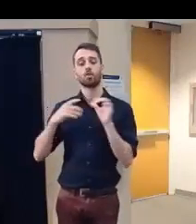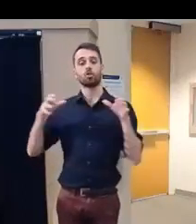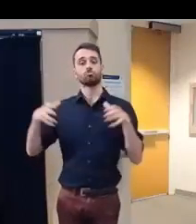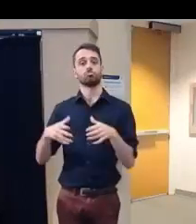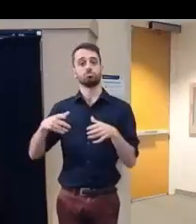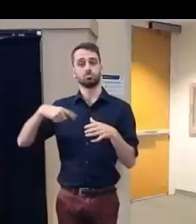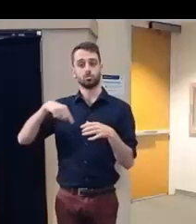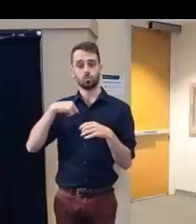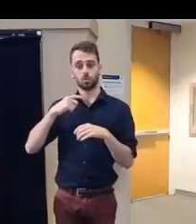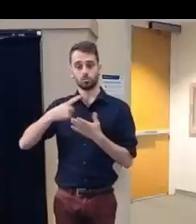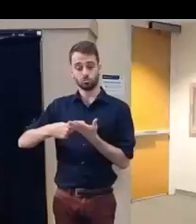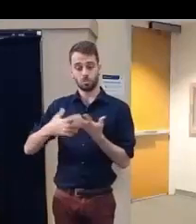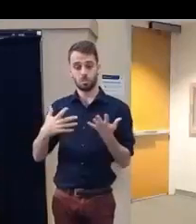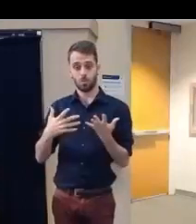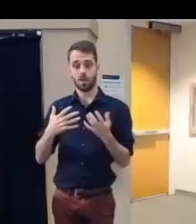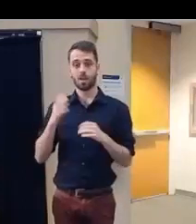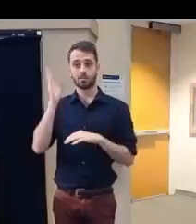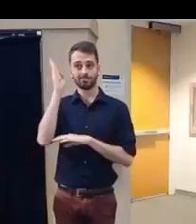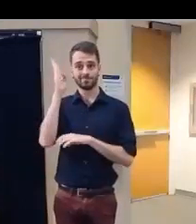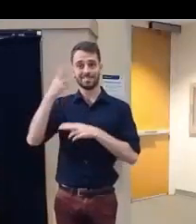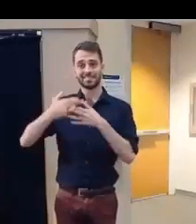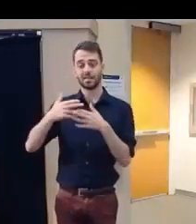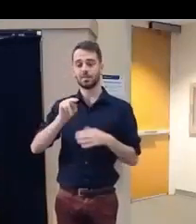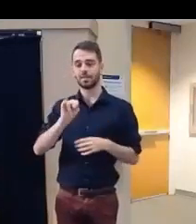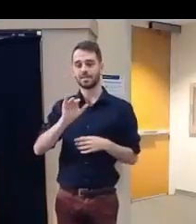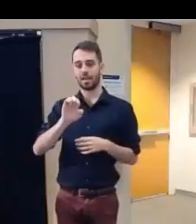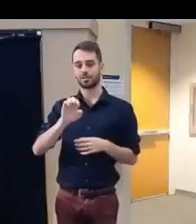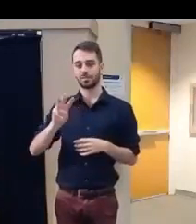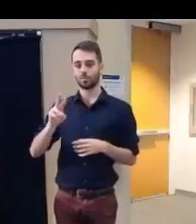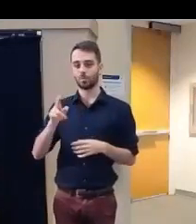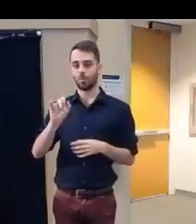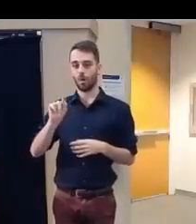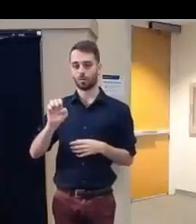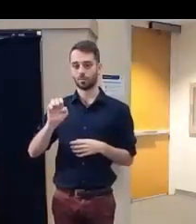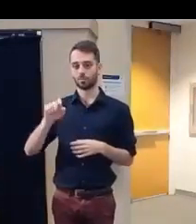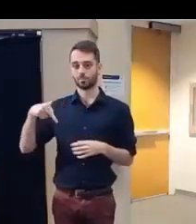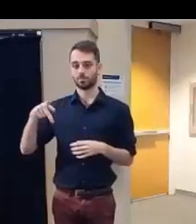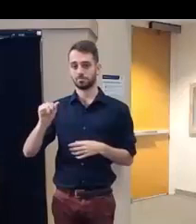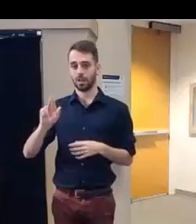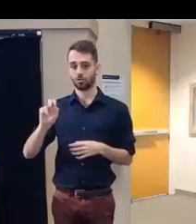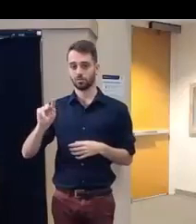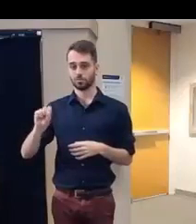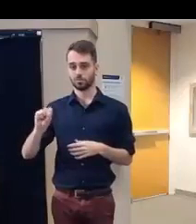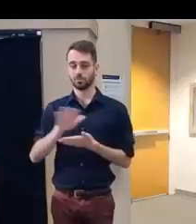you haven't listened to that on serial uh podcasts that's a great one but then we decided we'd really